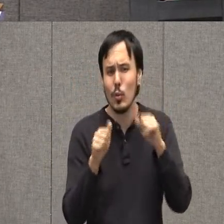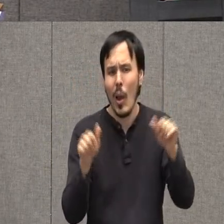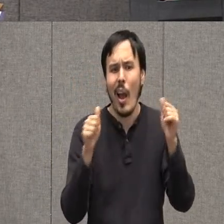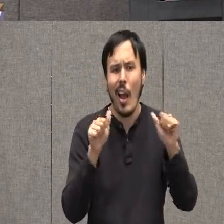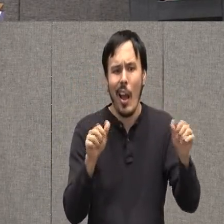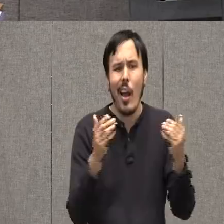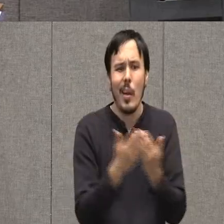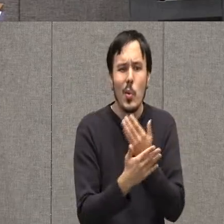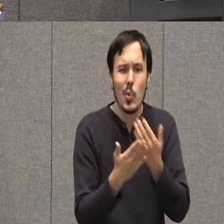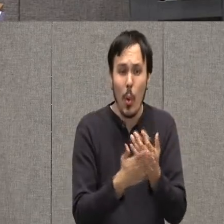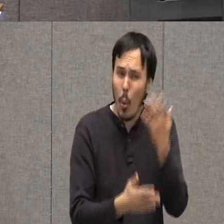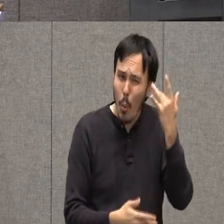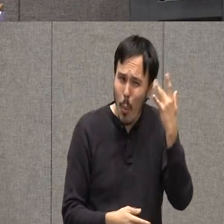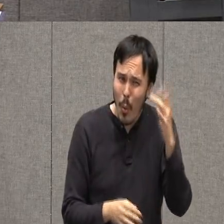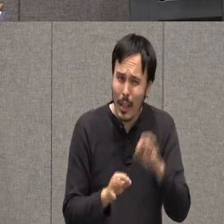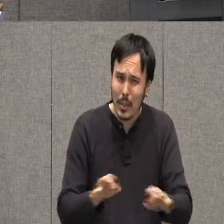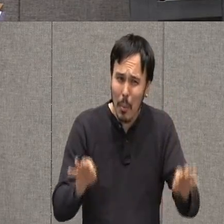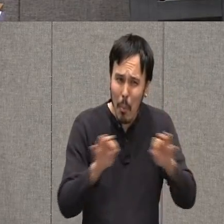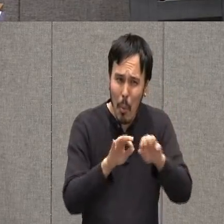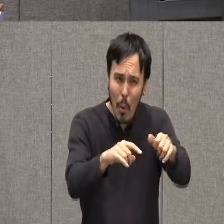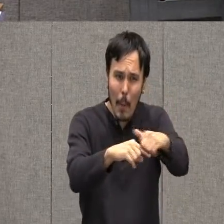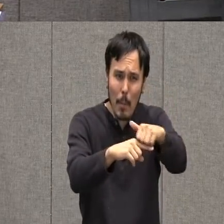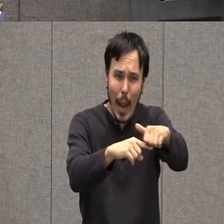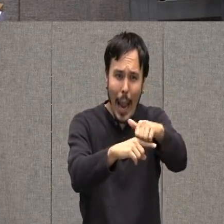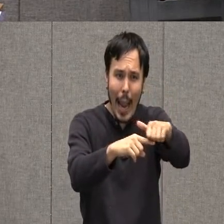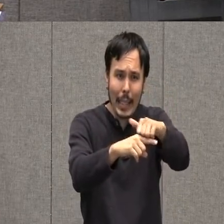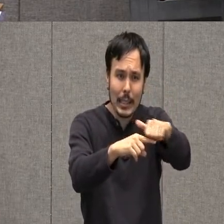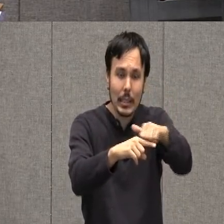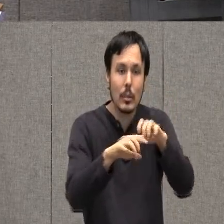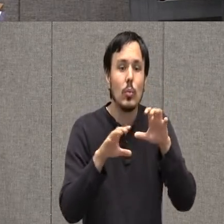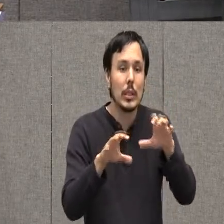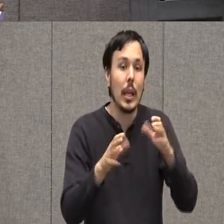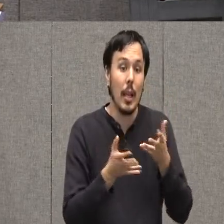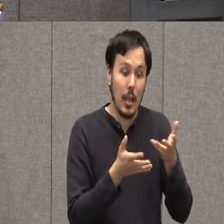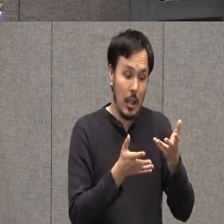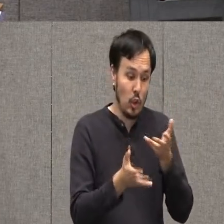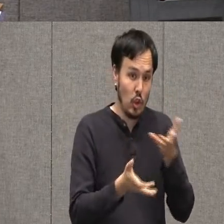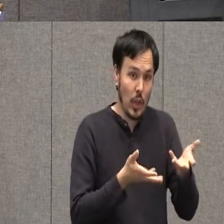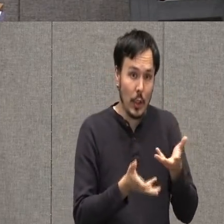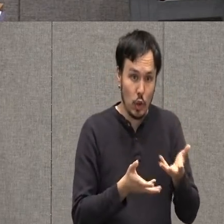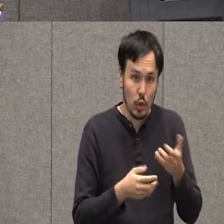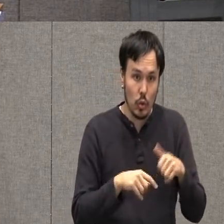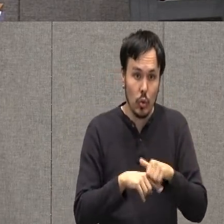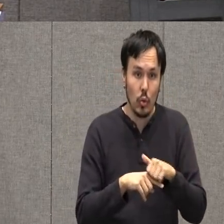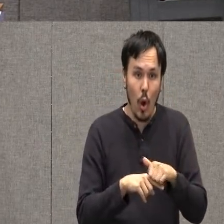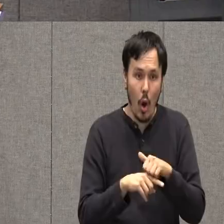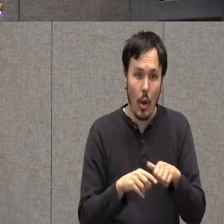why is it important to practice that? And we did a gesture drawing, those were with lines,